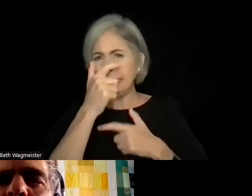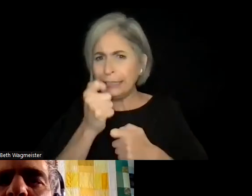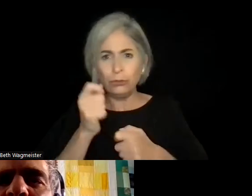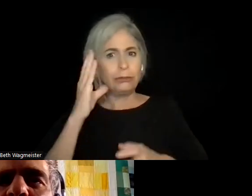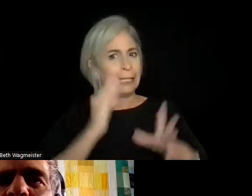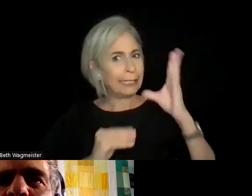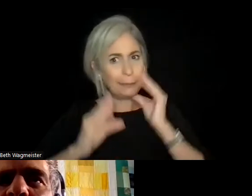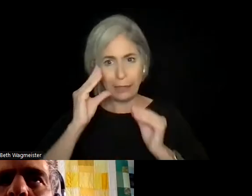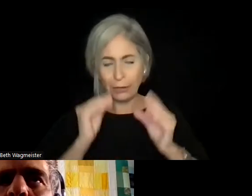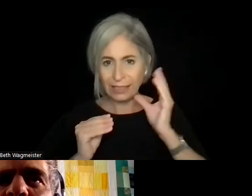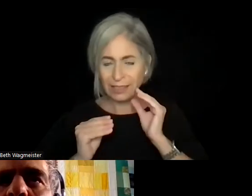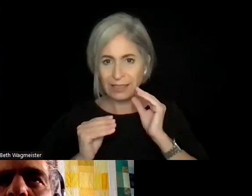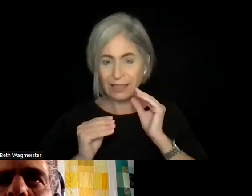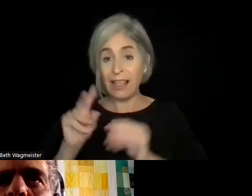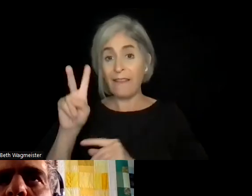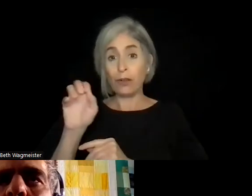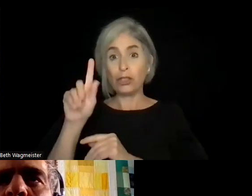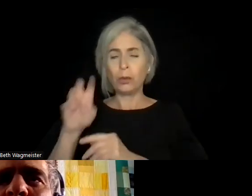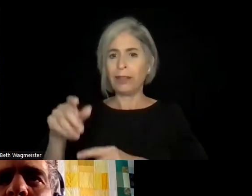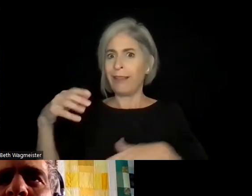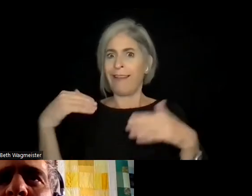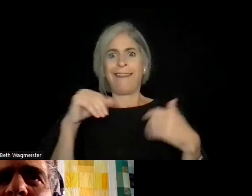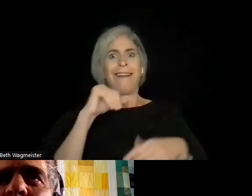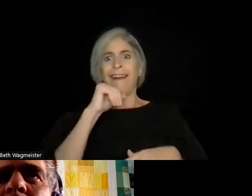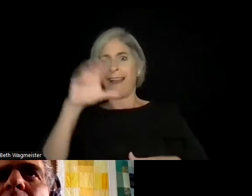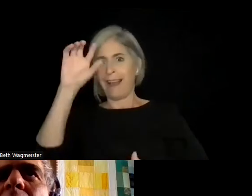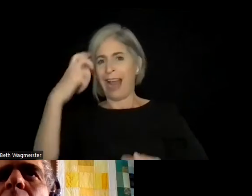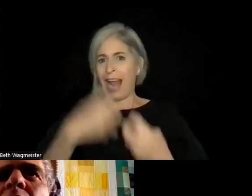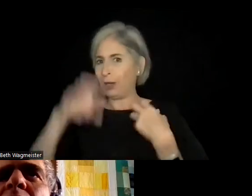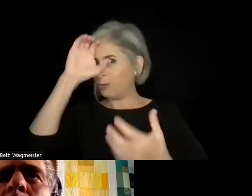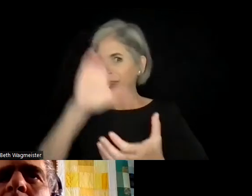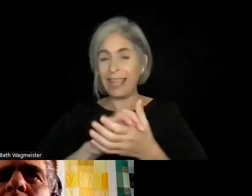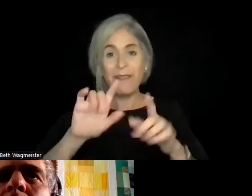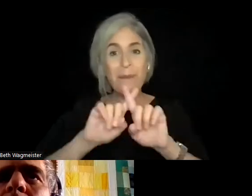They really struggled to begin with, it was a very peculiar